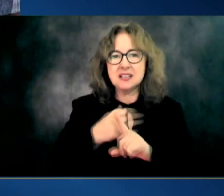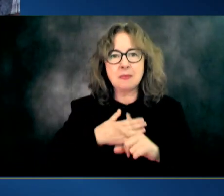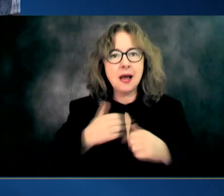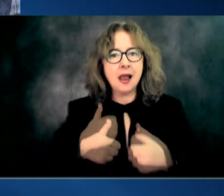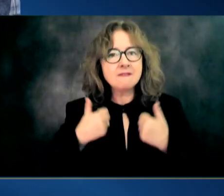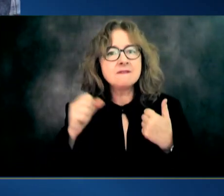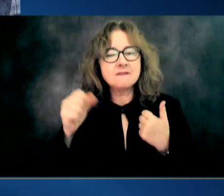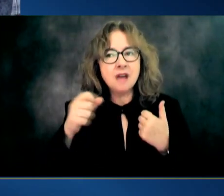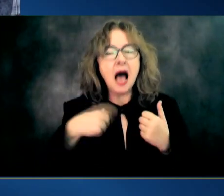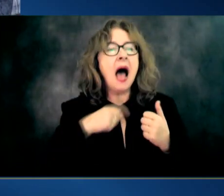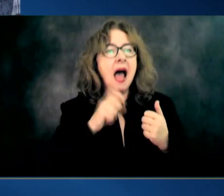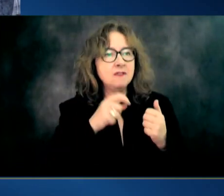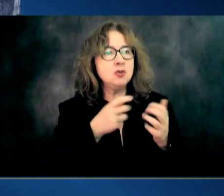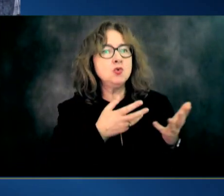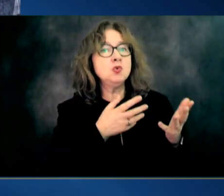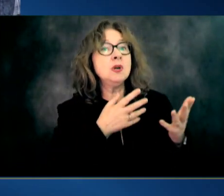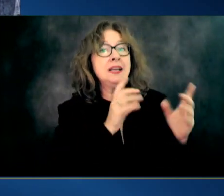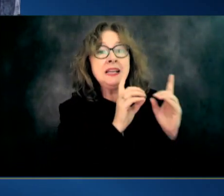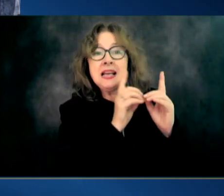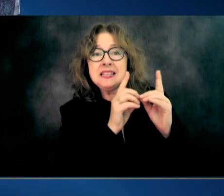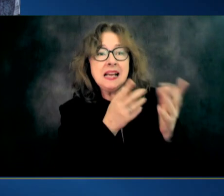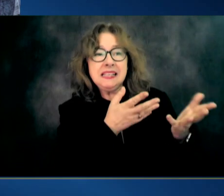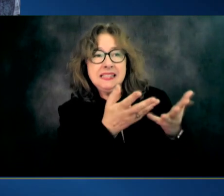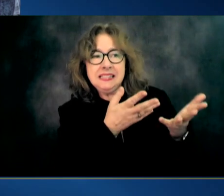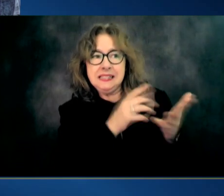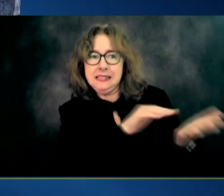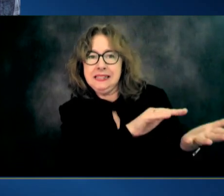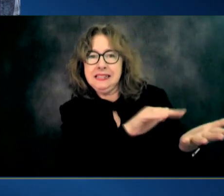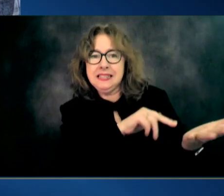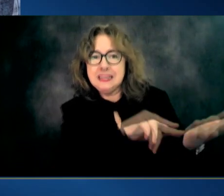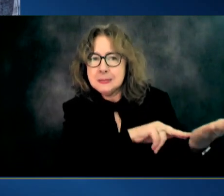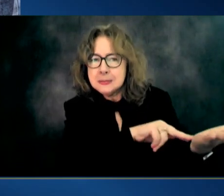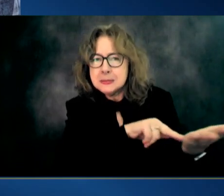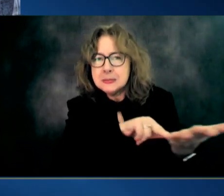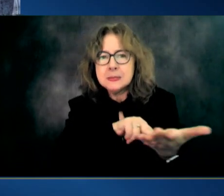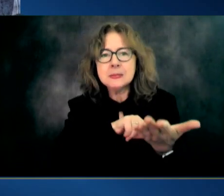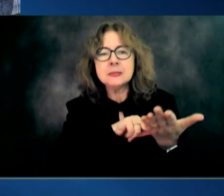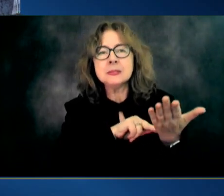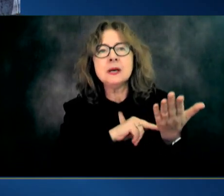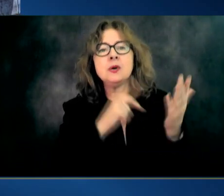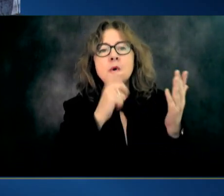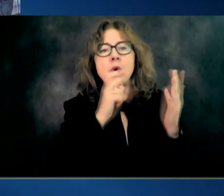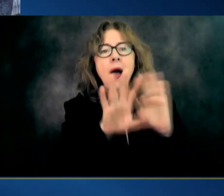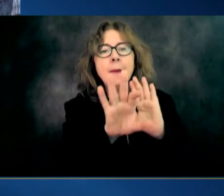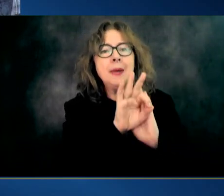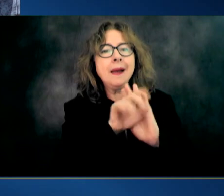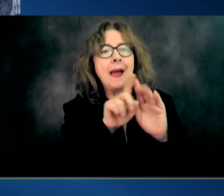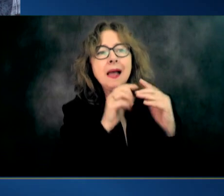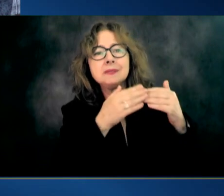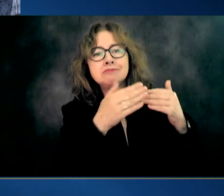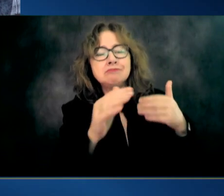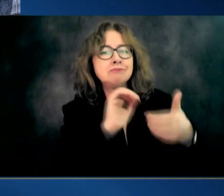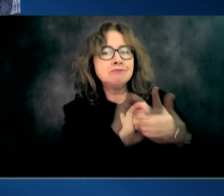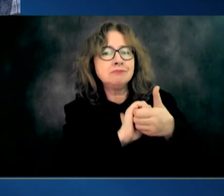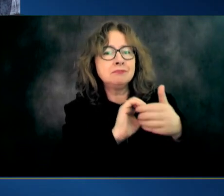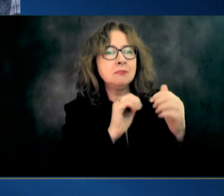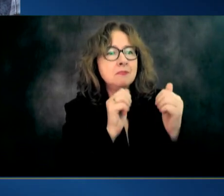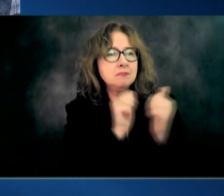very early on. And I do have to be careful who I select as a partner, because I have had the